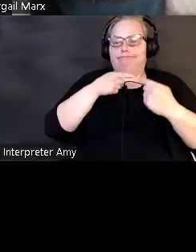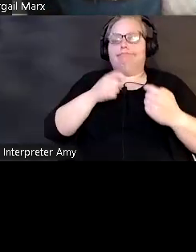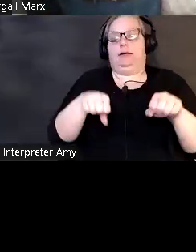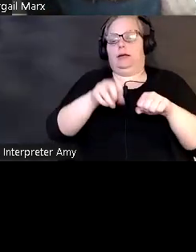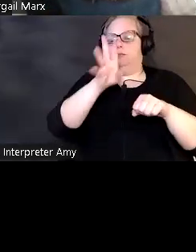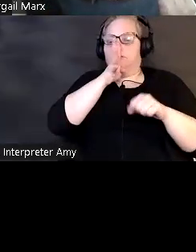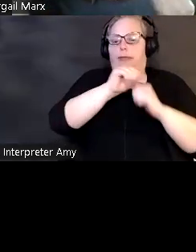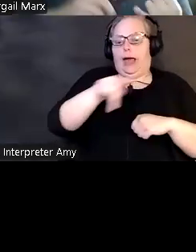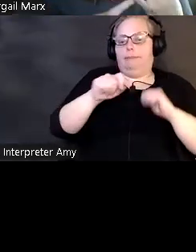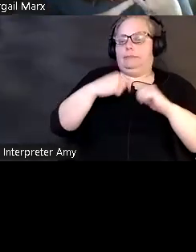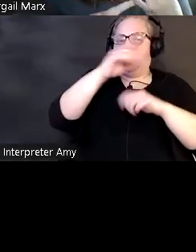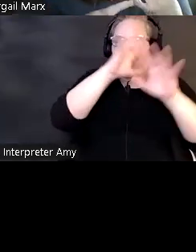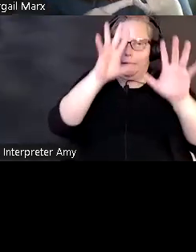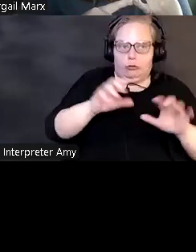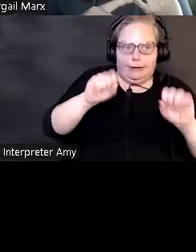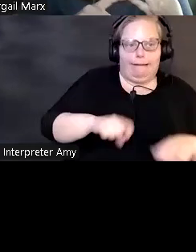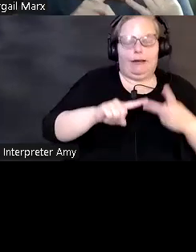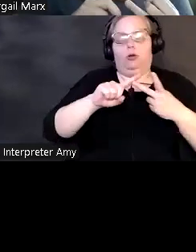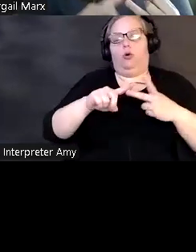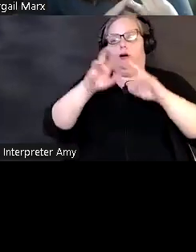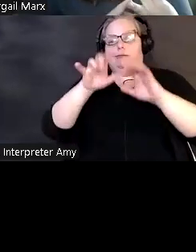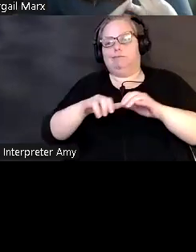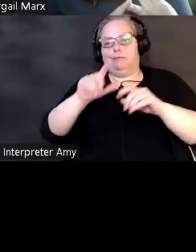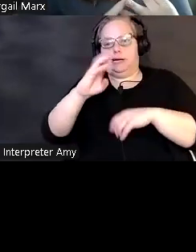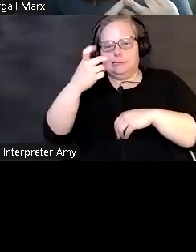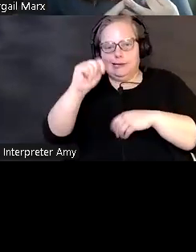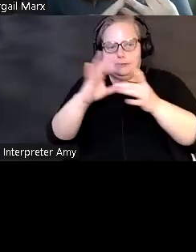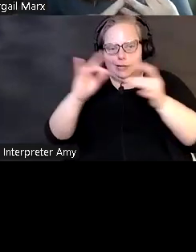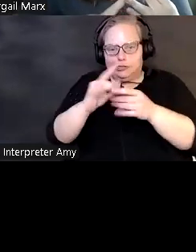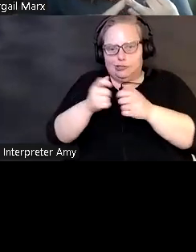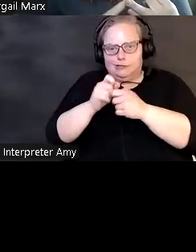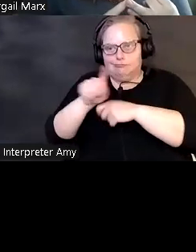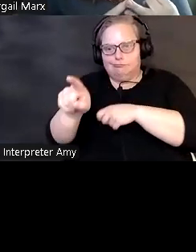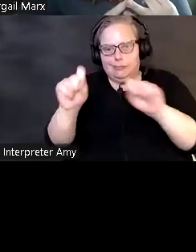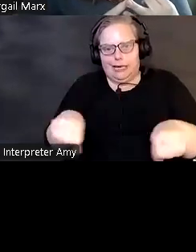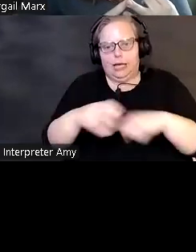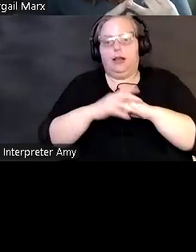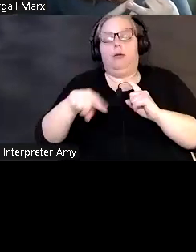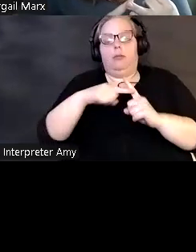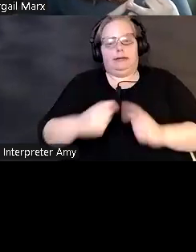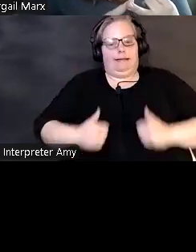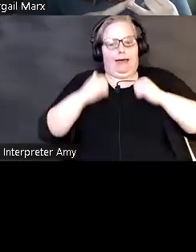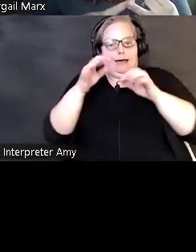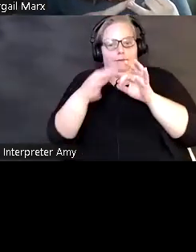weather or transcribe a text message, but it can also do live captioning so some of these apps are